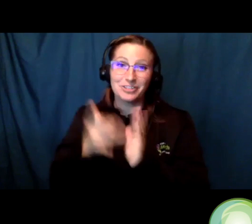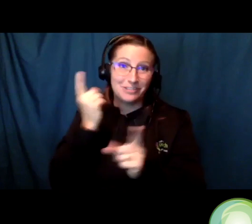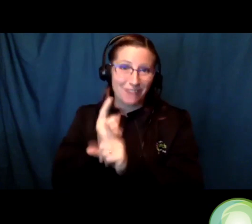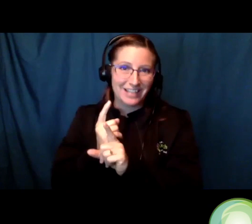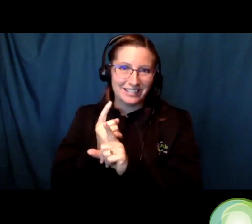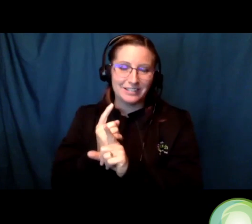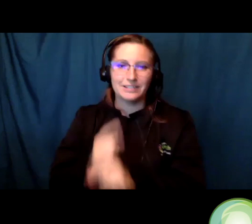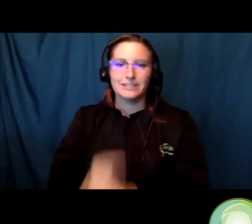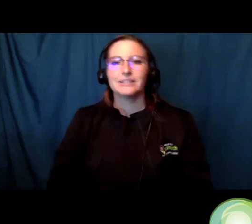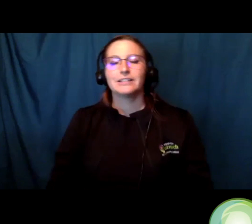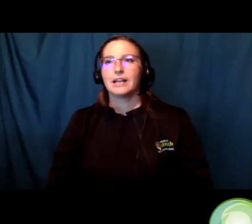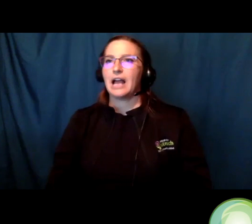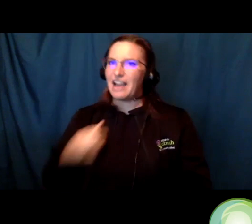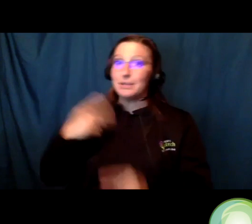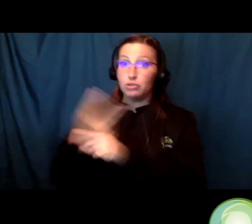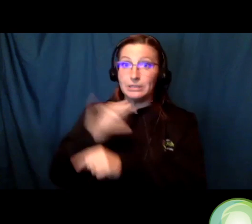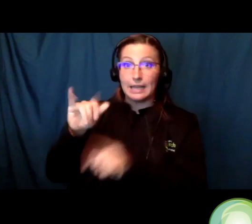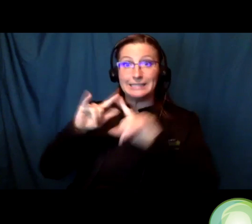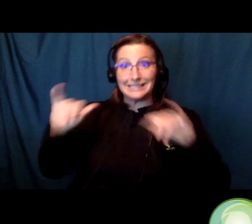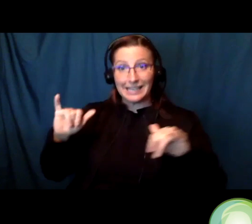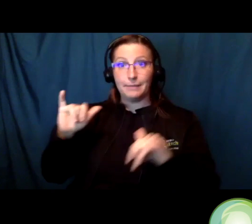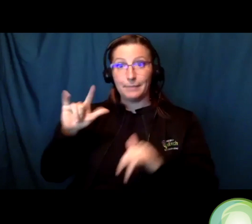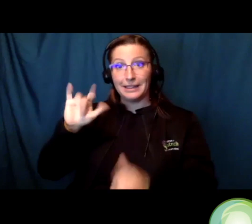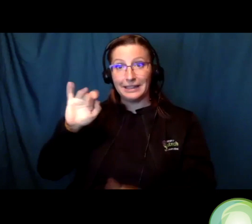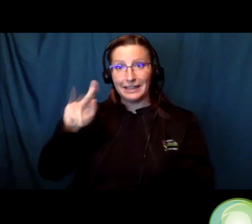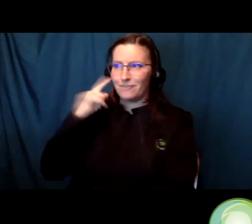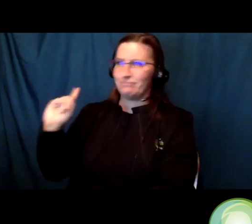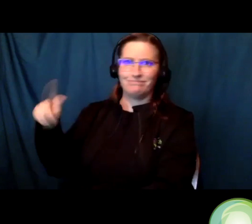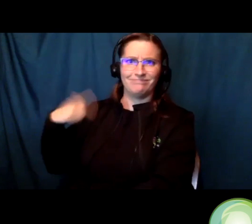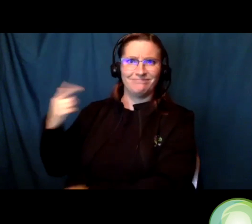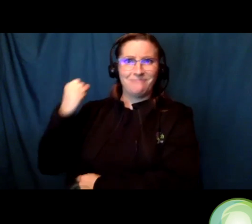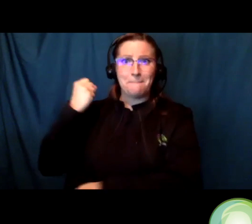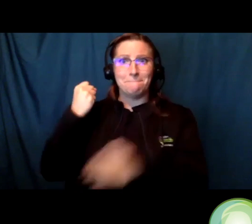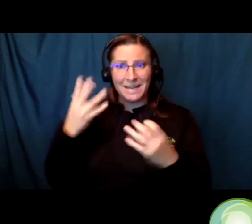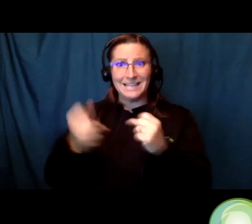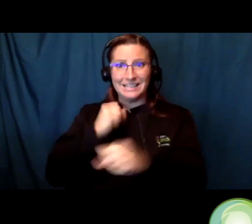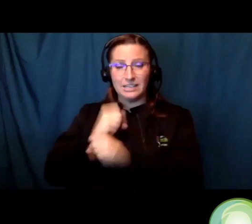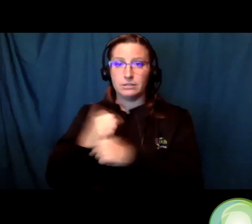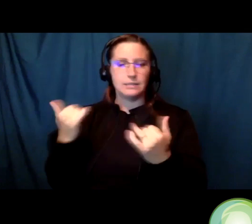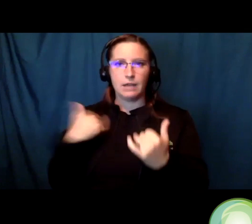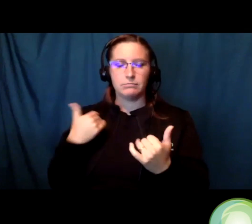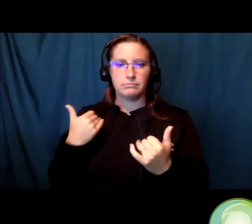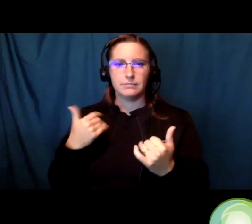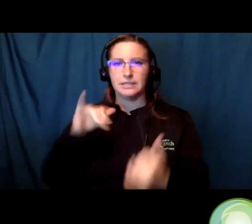scales I've been using that same link for I can't tell you like years and all of a sudden the integrated scales of development it